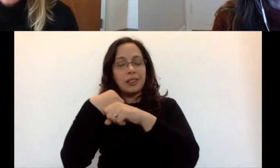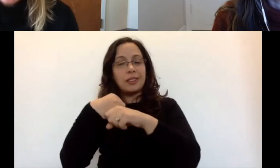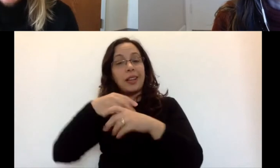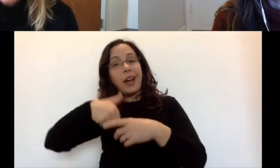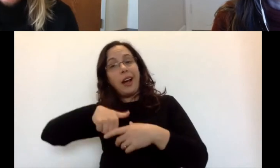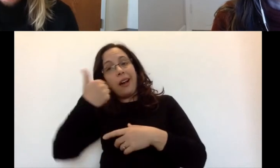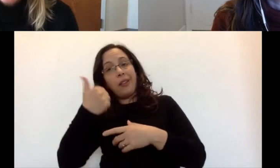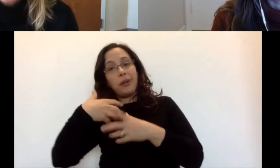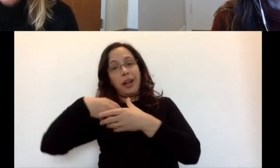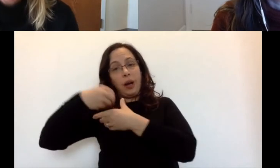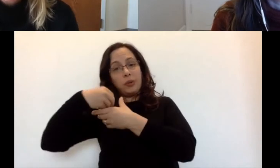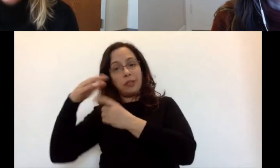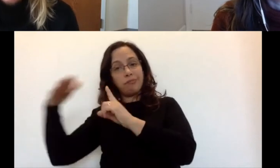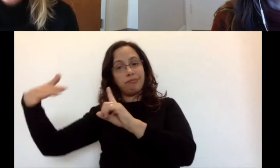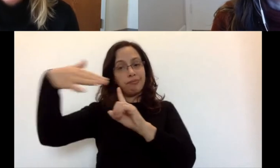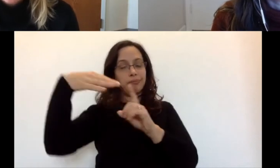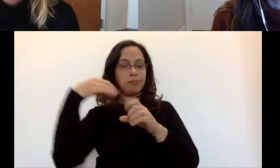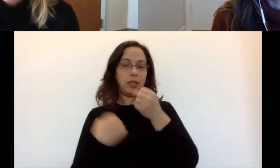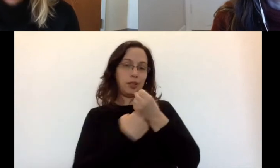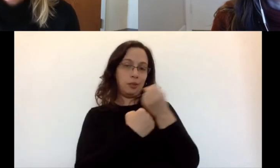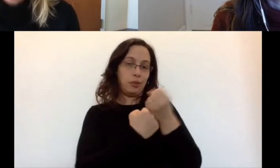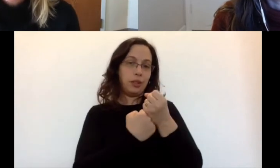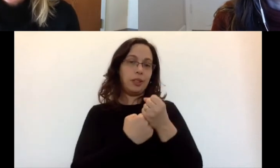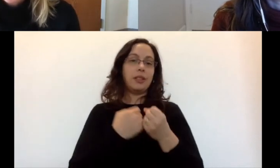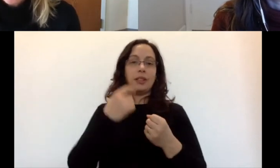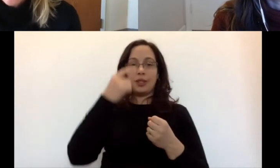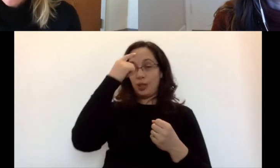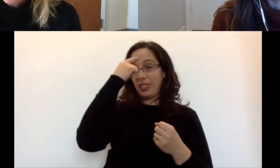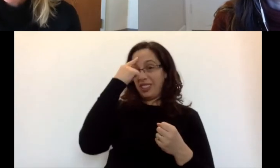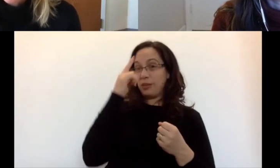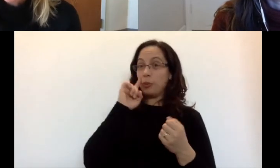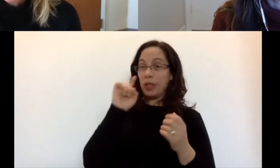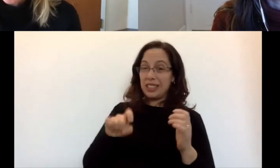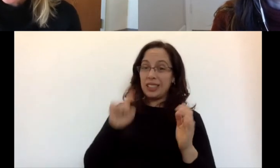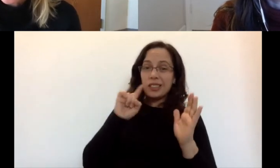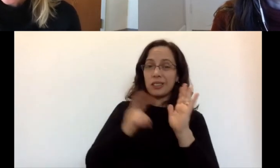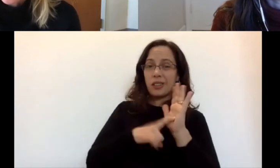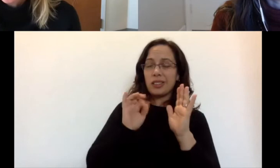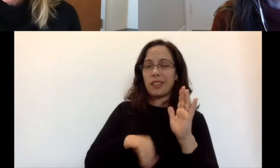part of the project to acknowledge that there have been real limits to this kind of popular agency